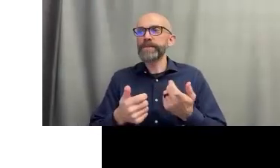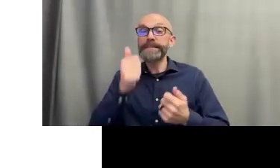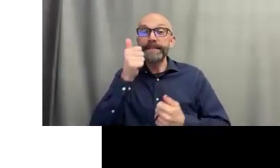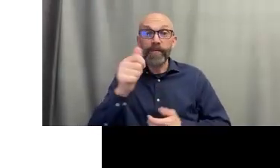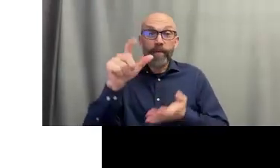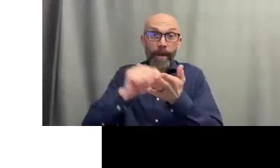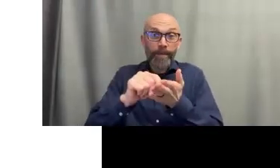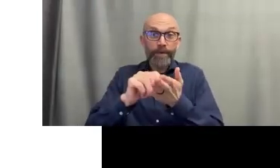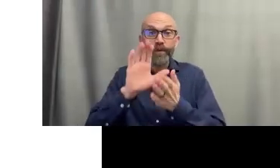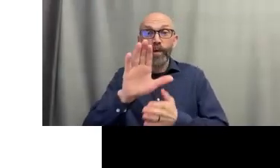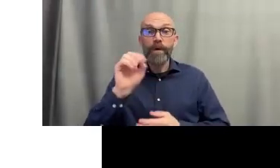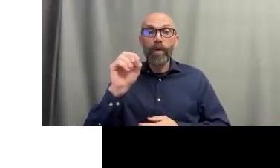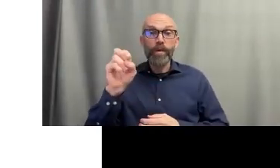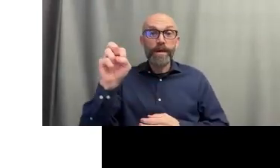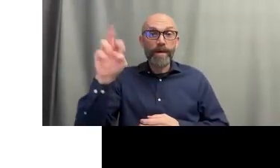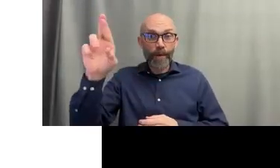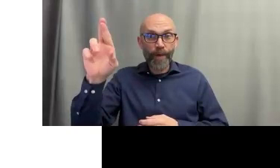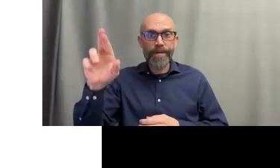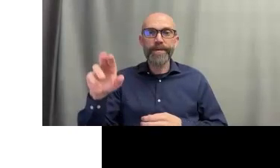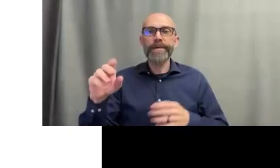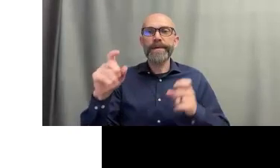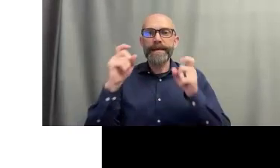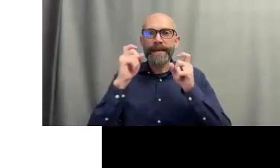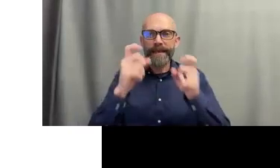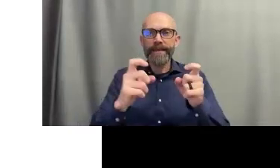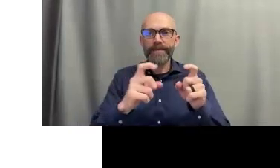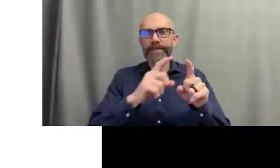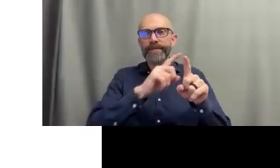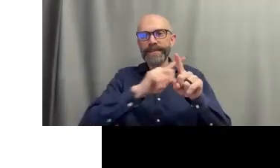So they give quite a few different, resources,